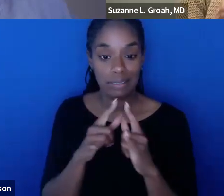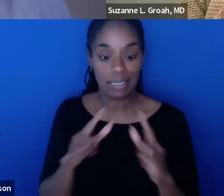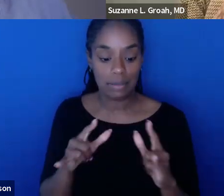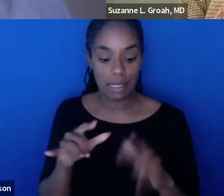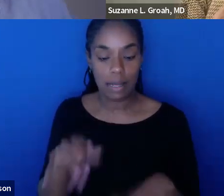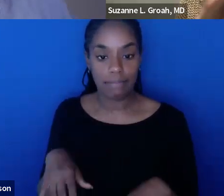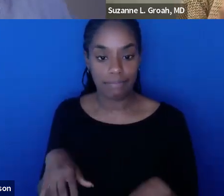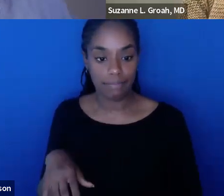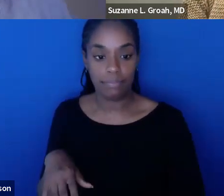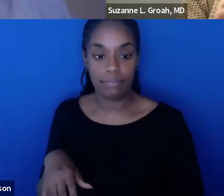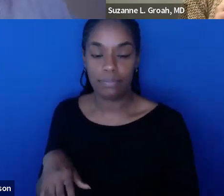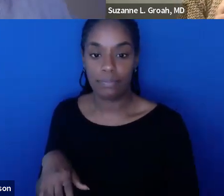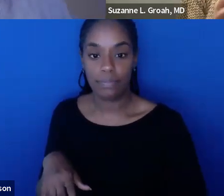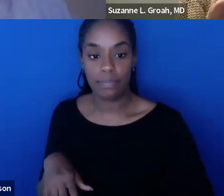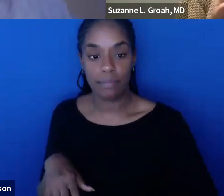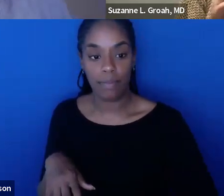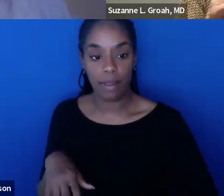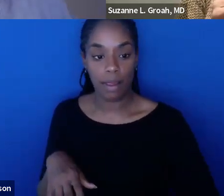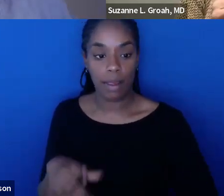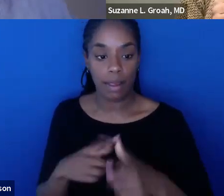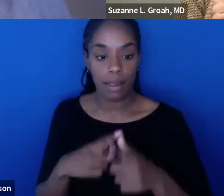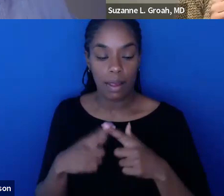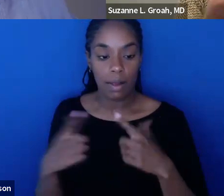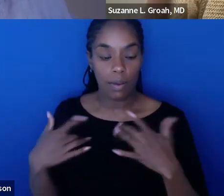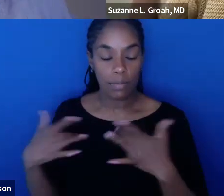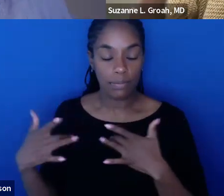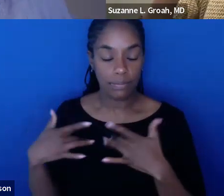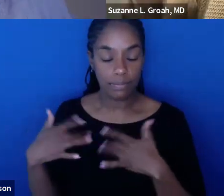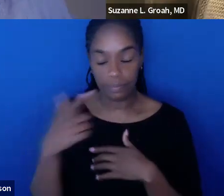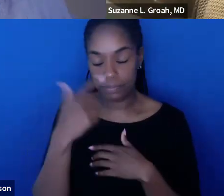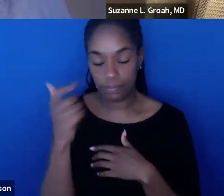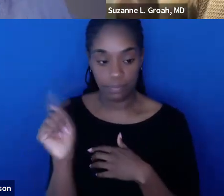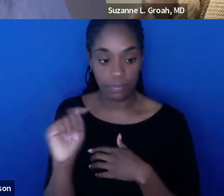And then we worry because then the urine gets to the bladder from